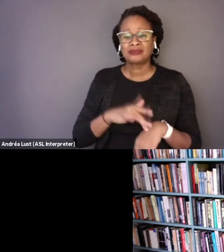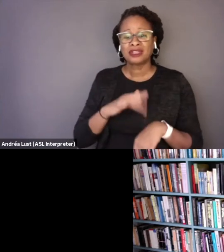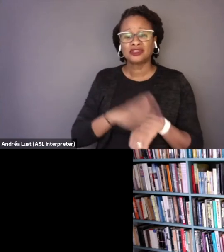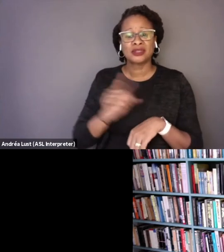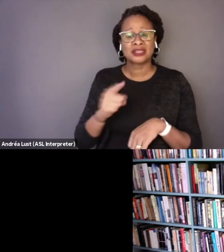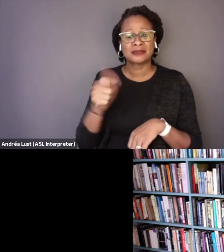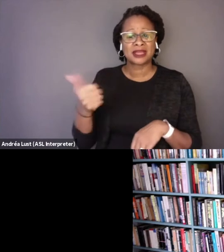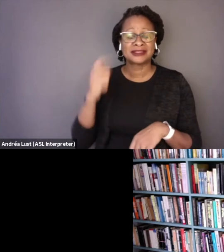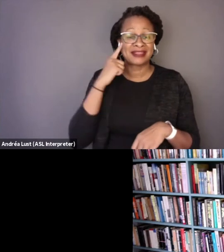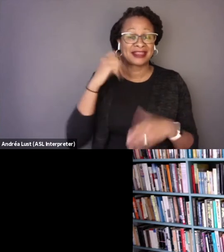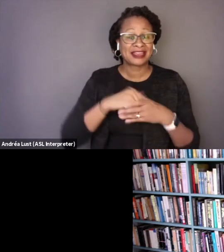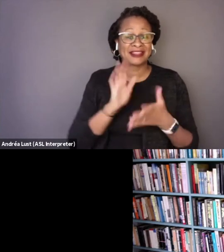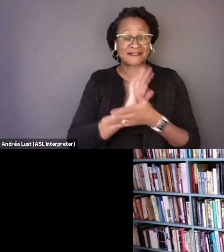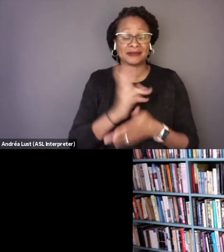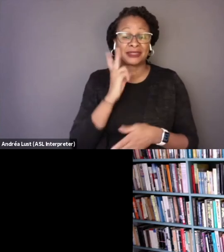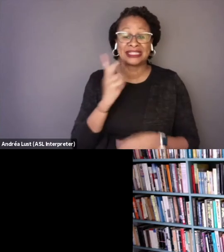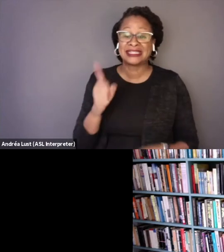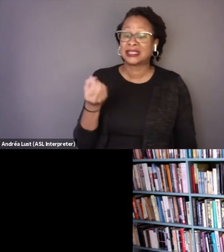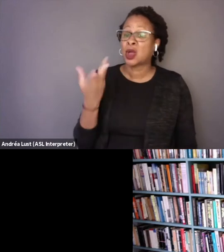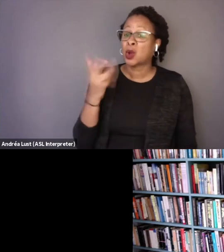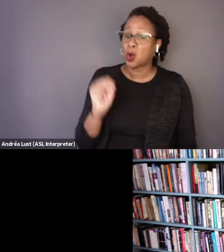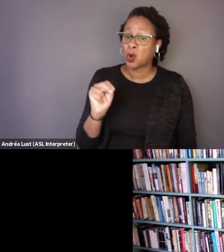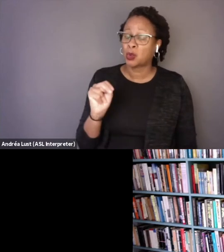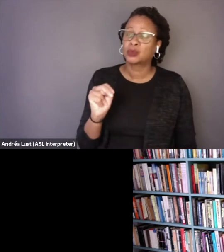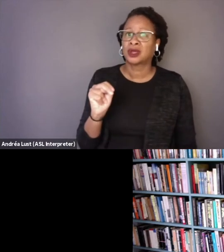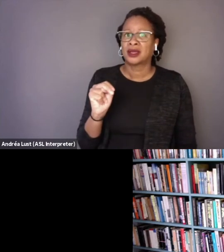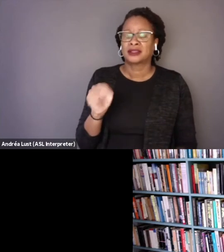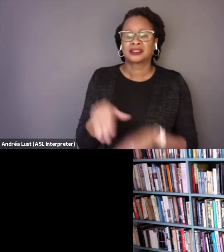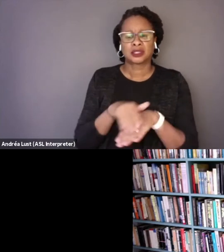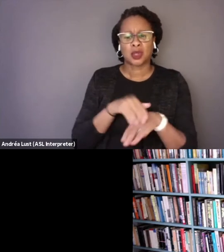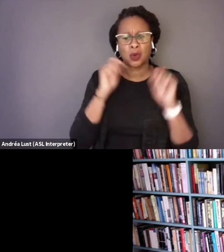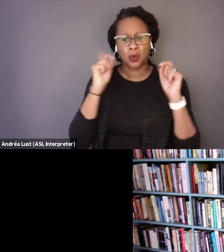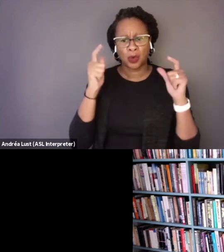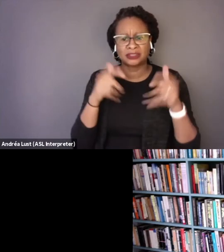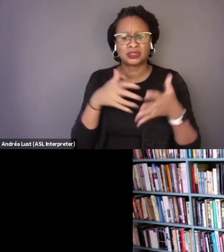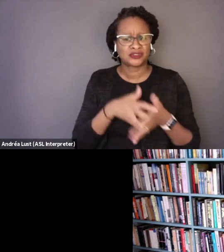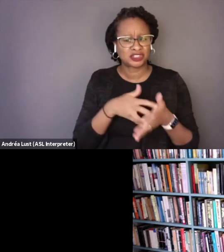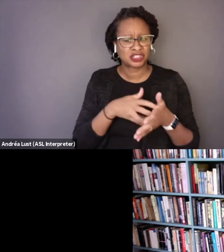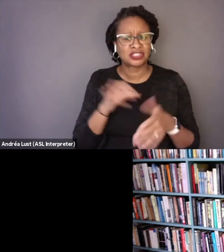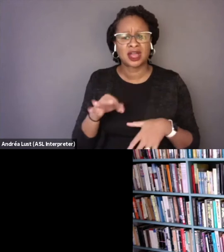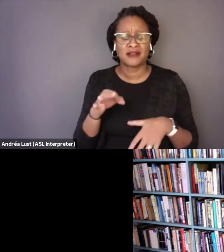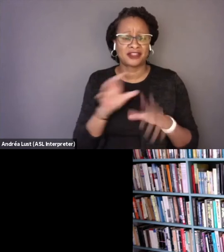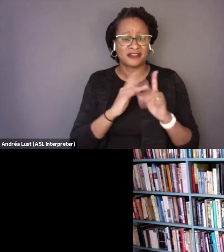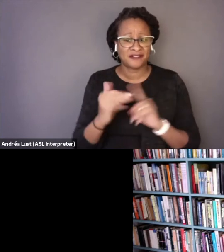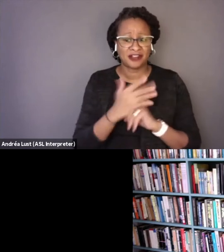we see his own gradual awakening to the fragility of the environment that he's studying.